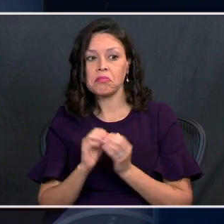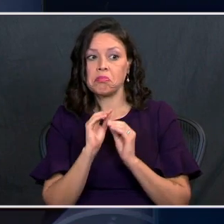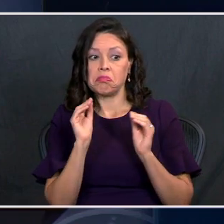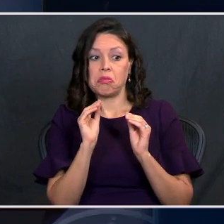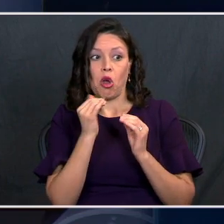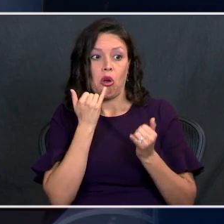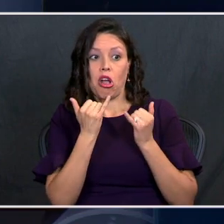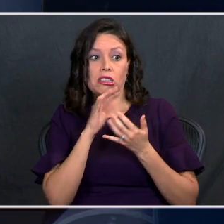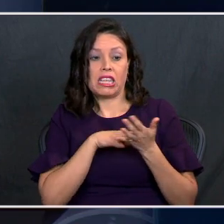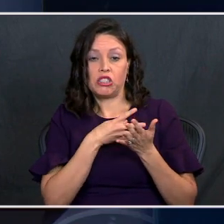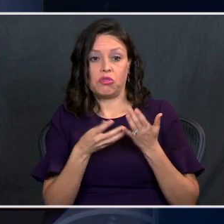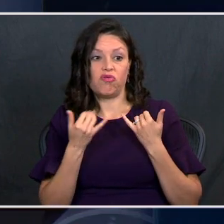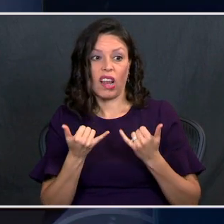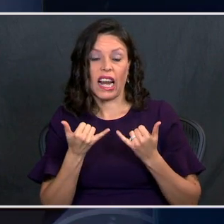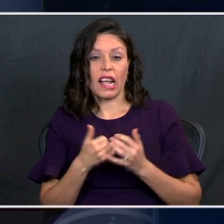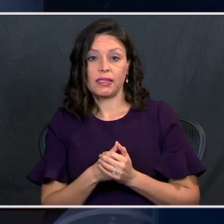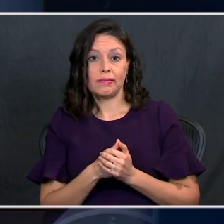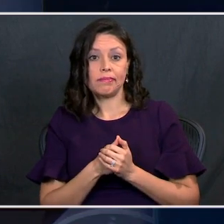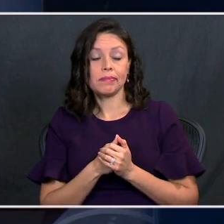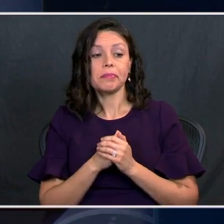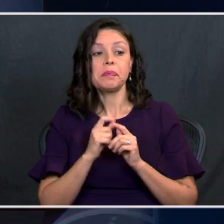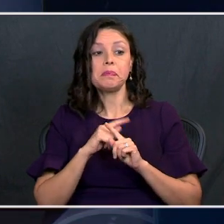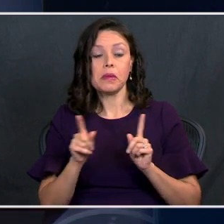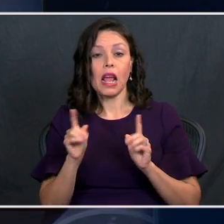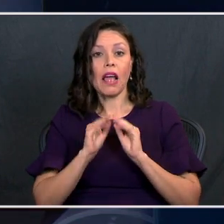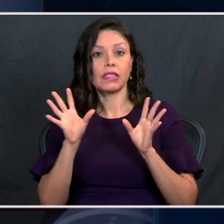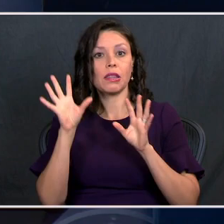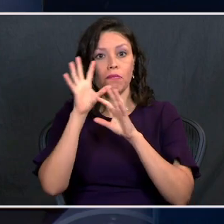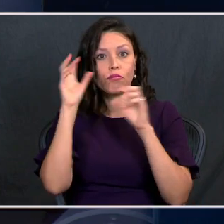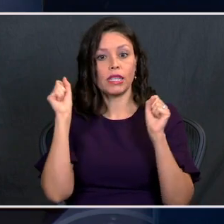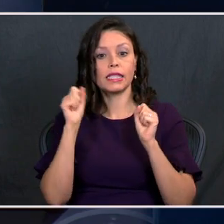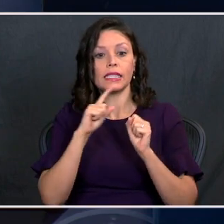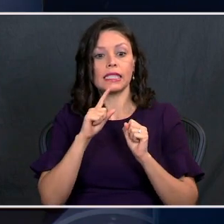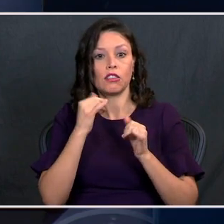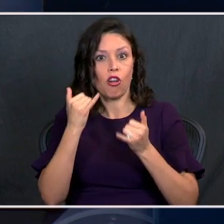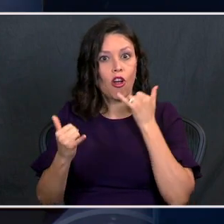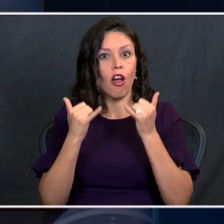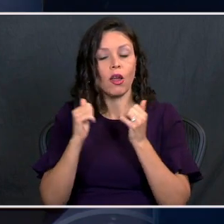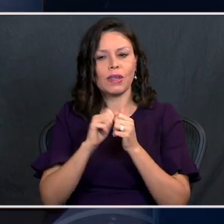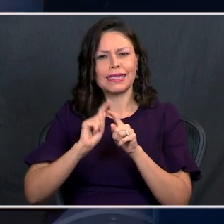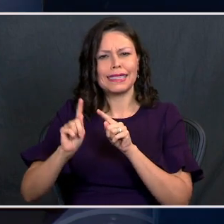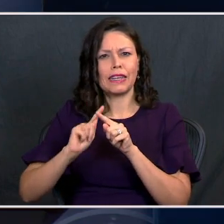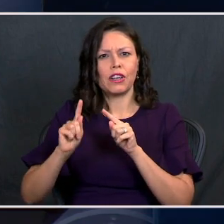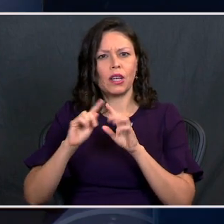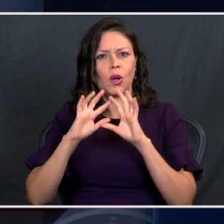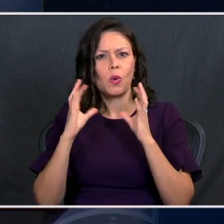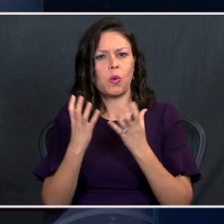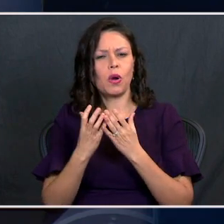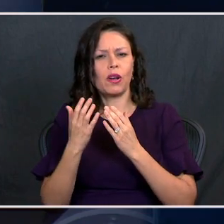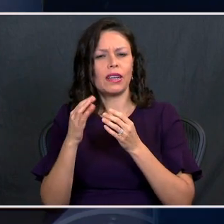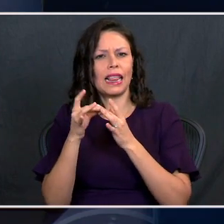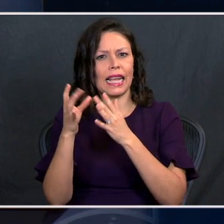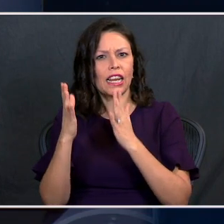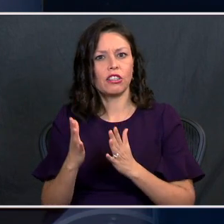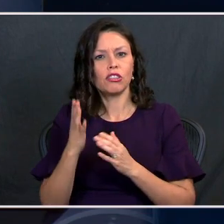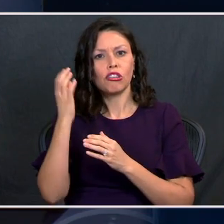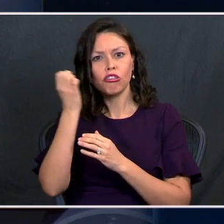for you at this point. But obviously, the President is picking up the phone, engaging with a range of foreign leaders -- Europeans and others.